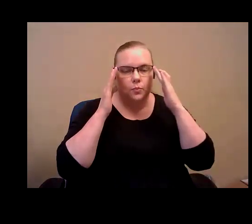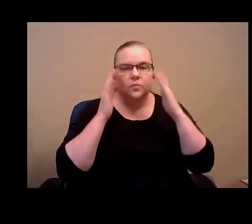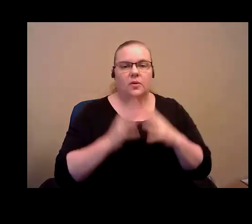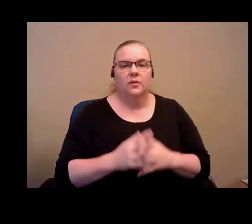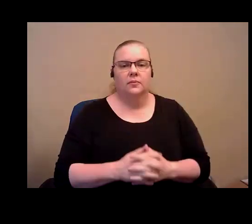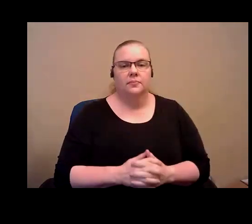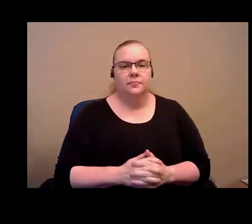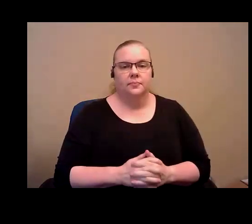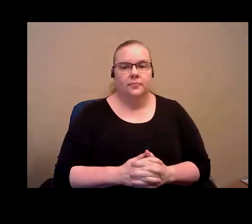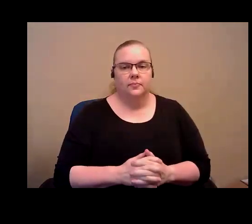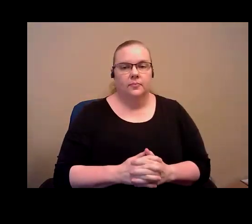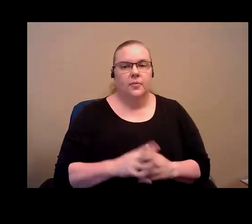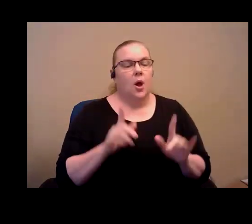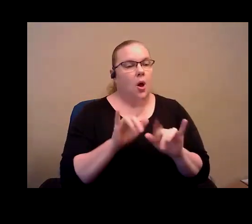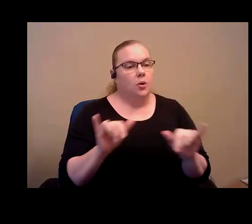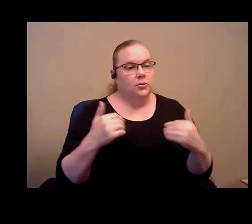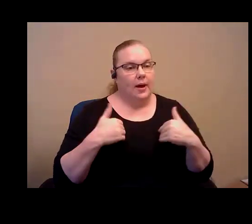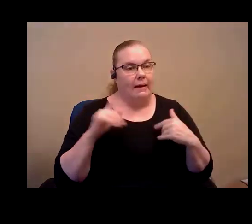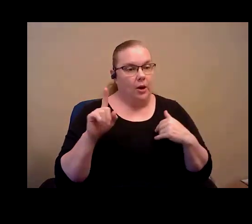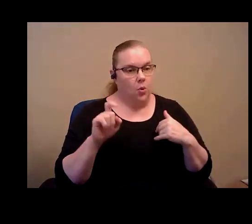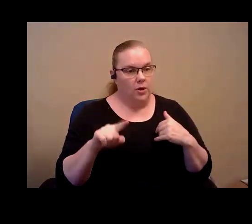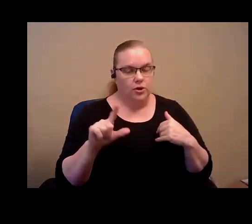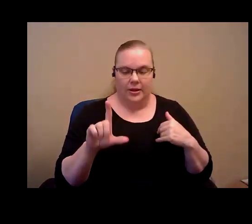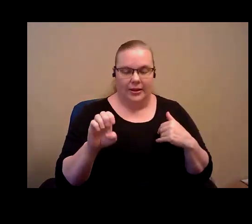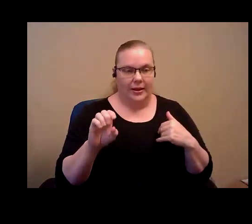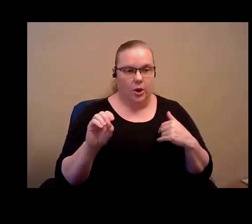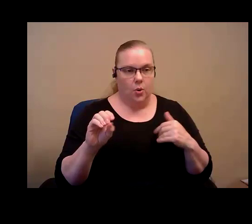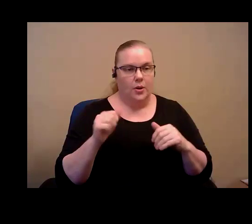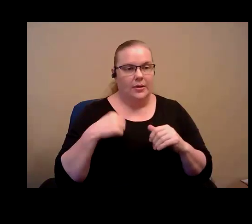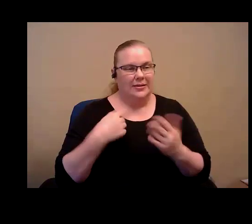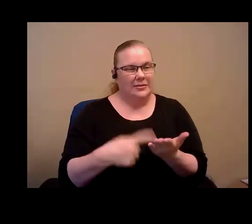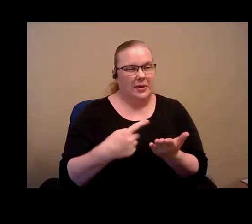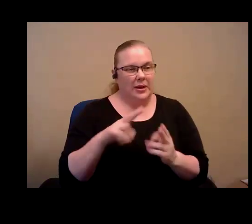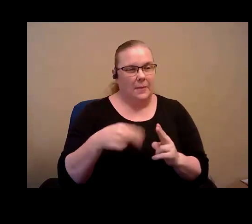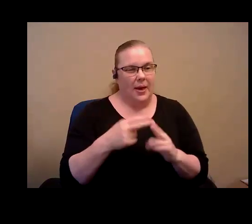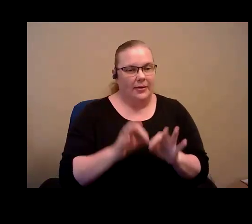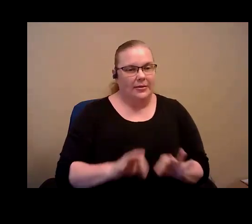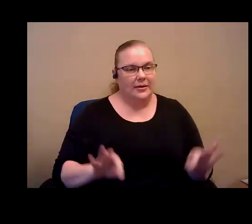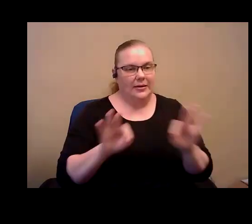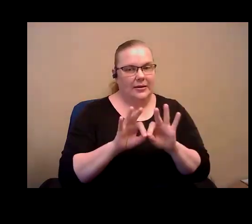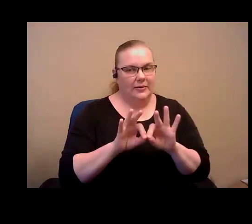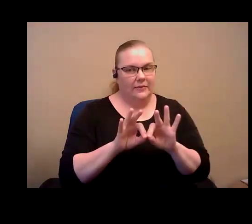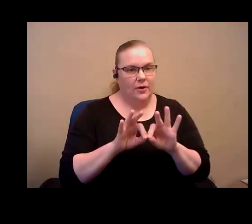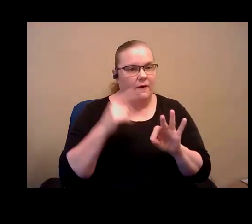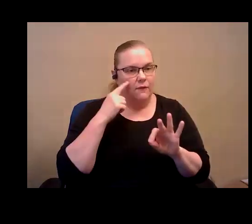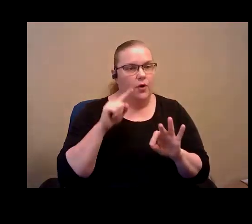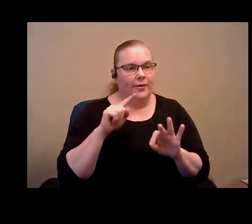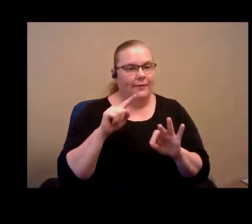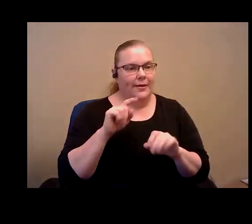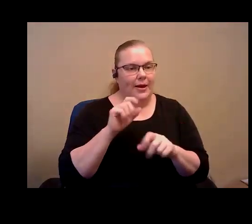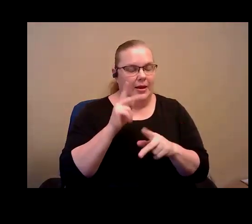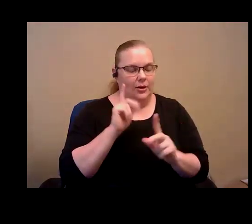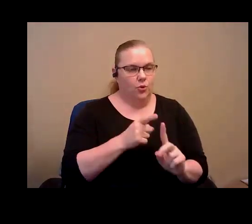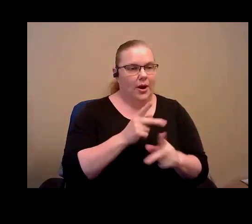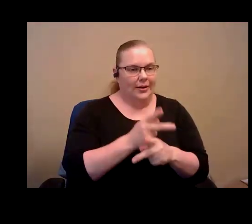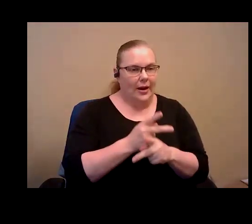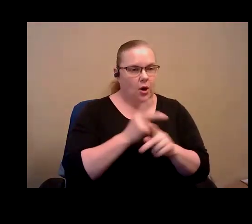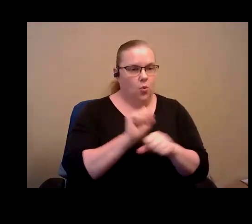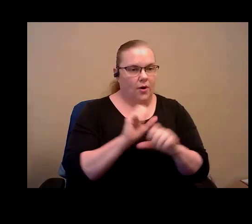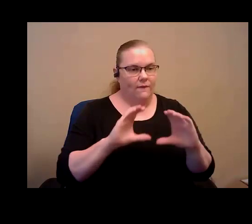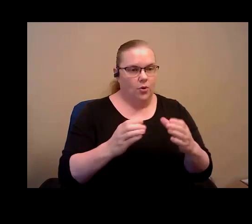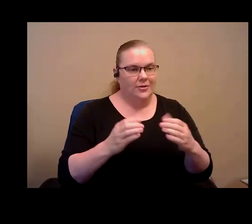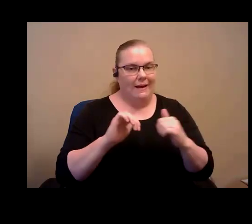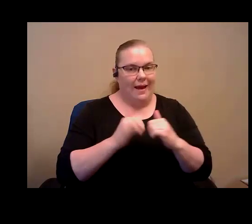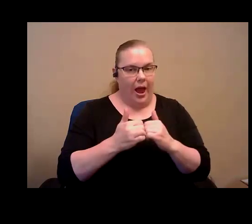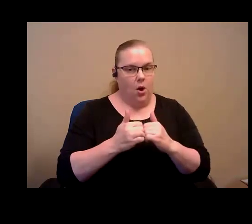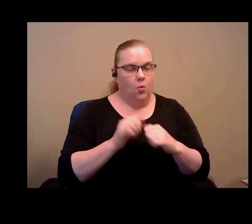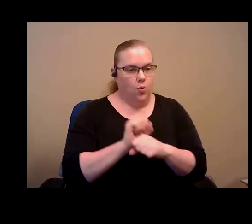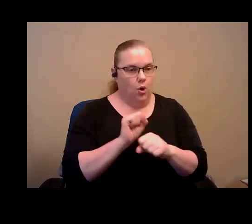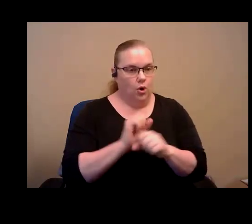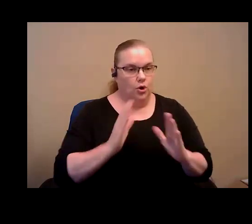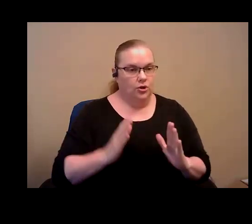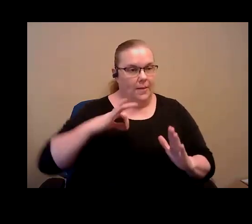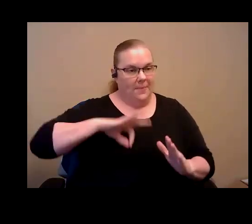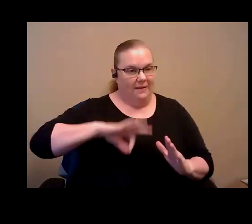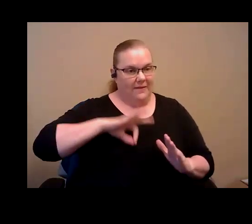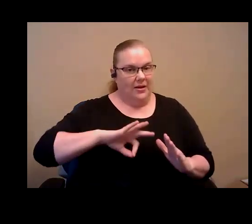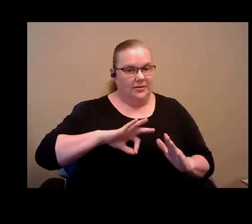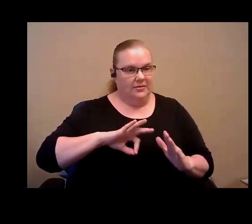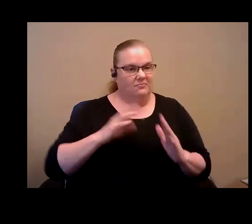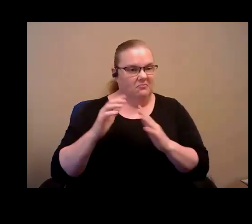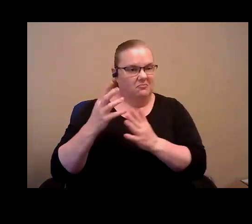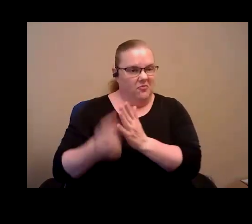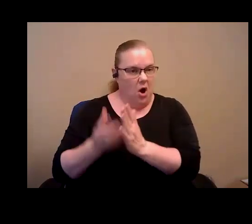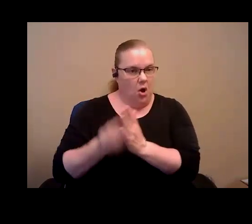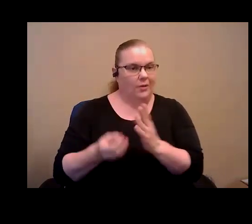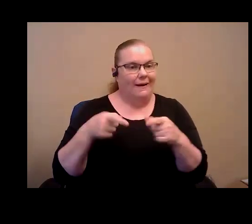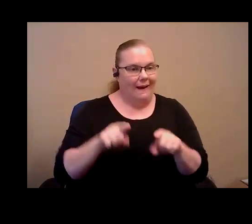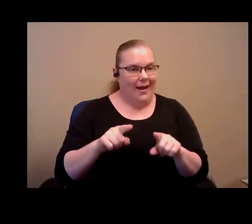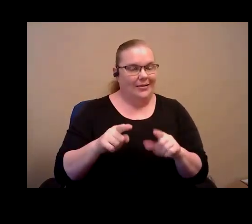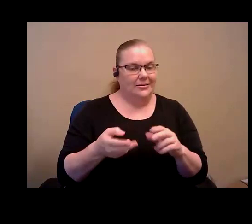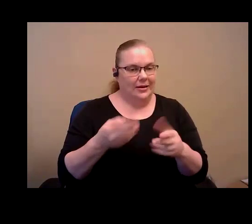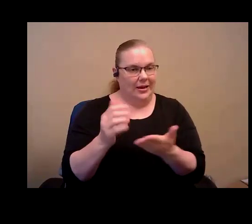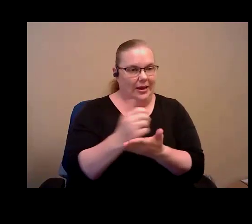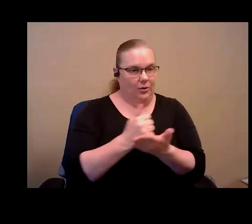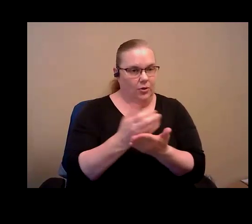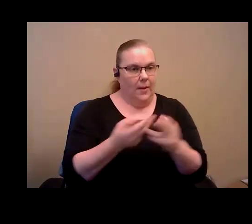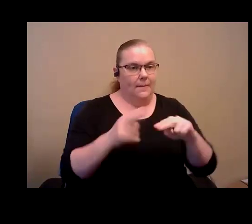Also had a question from Leo. Can someone speak to the significance of TANF to the direct care workforce? Our state is currently looking at how workers benefits fall as their income increases, and so far have been mainly looking at Medicaid eligibility.